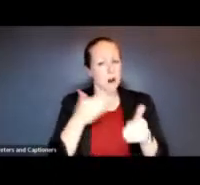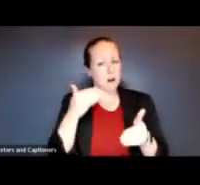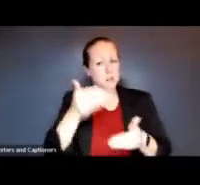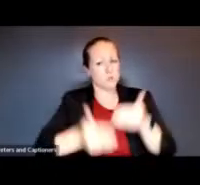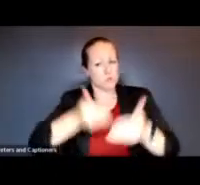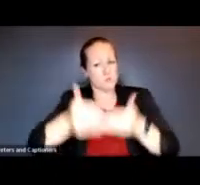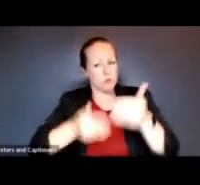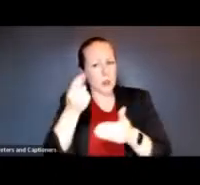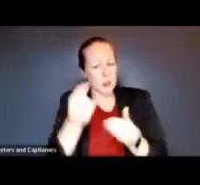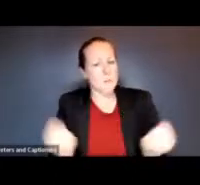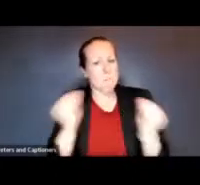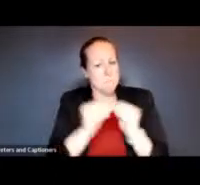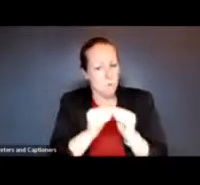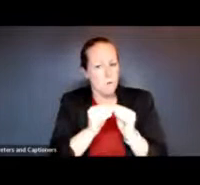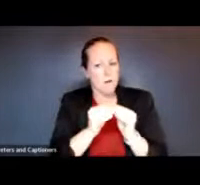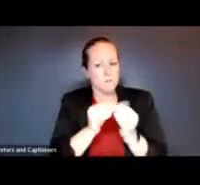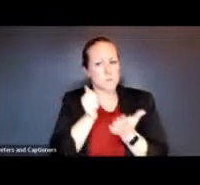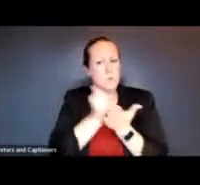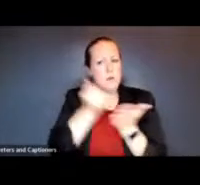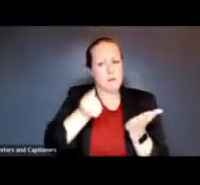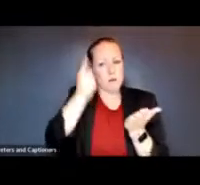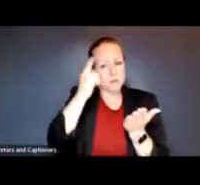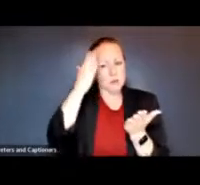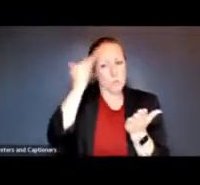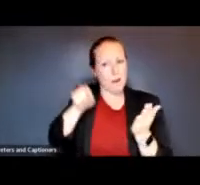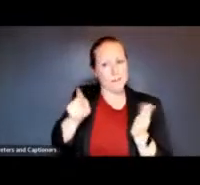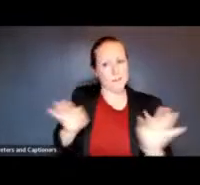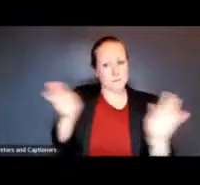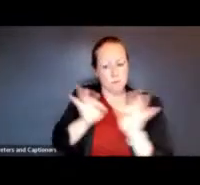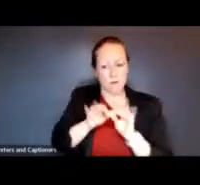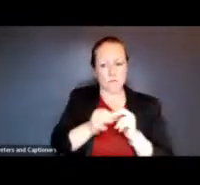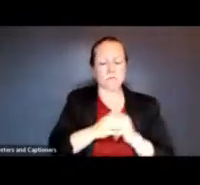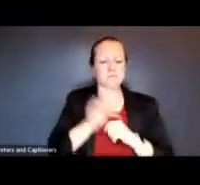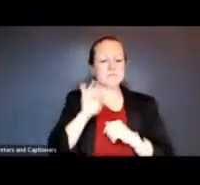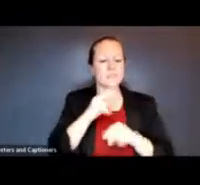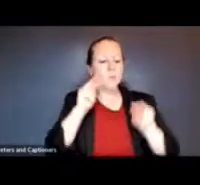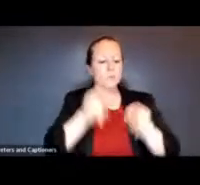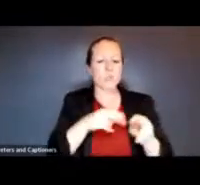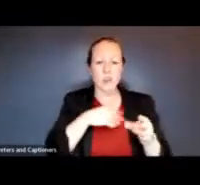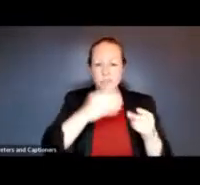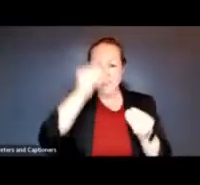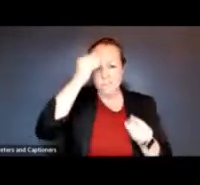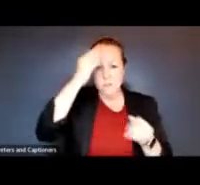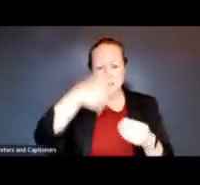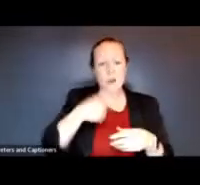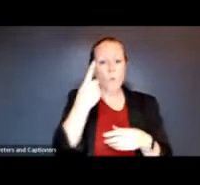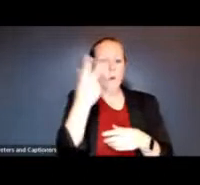understanding the importance of this. But if you look at some of the data, roughly a third of individuals with brain injury will experience mental health